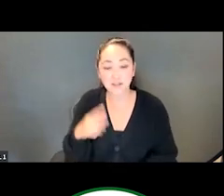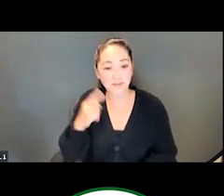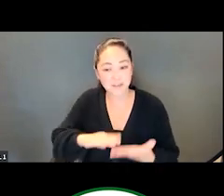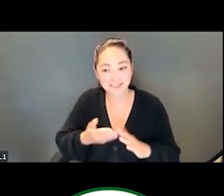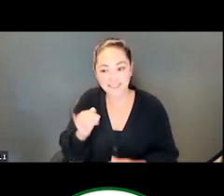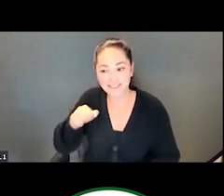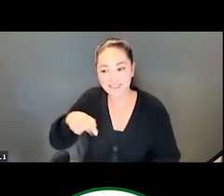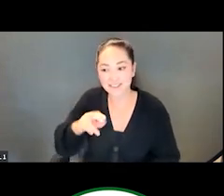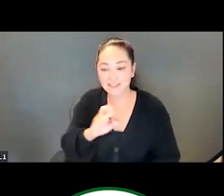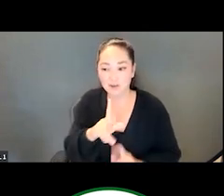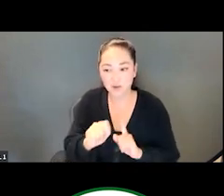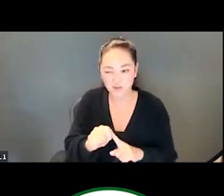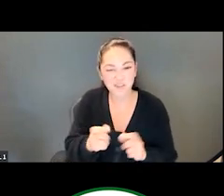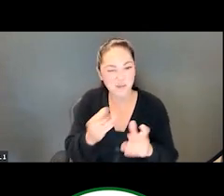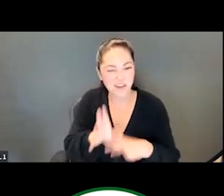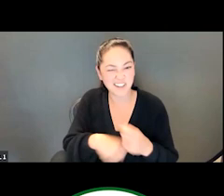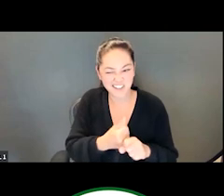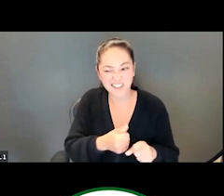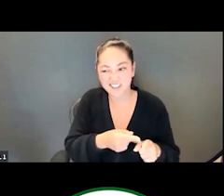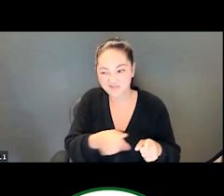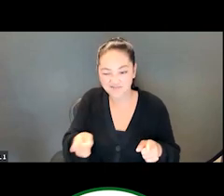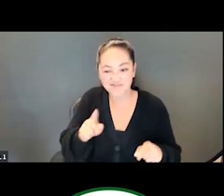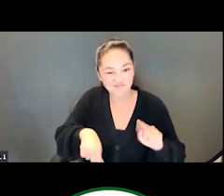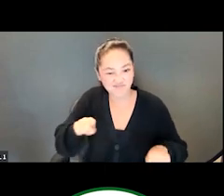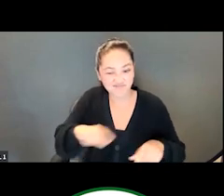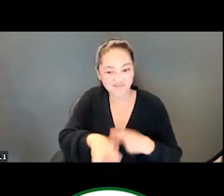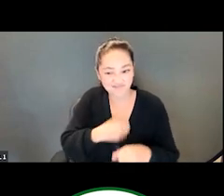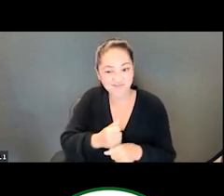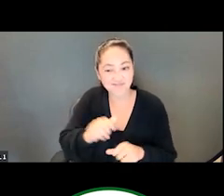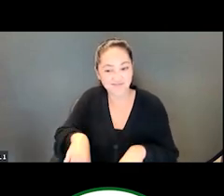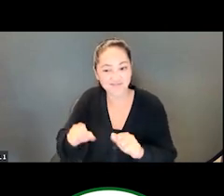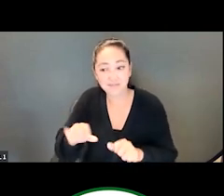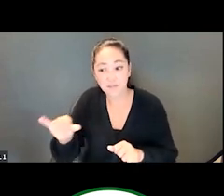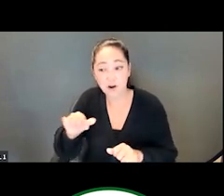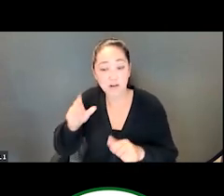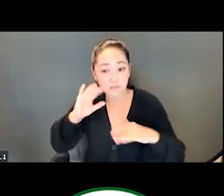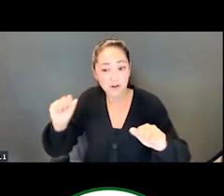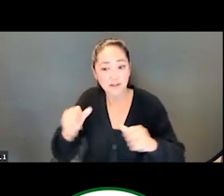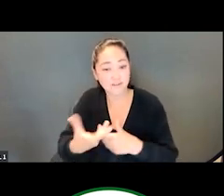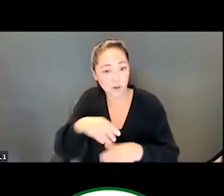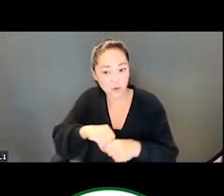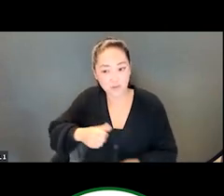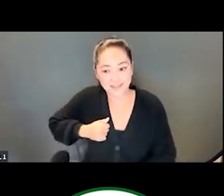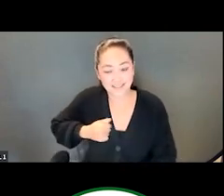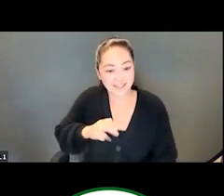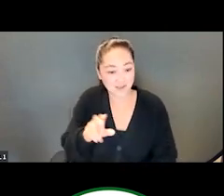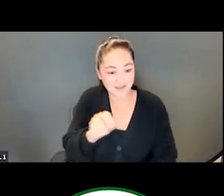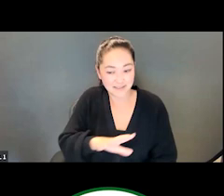Sabel Sack is a consultant with a focus on inclusive design. Digital accessibility and